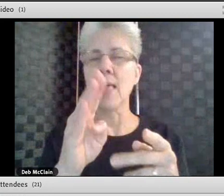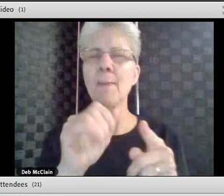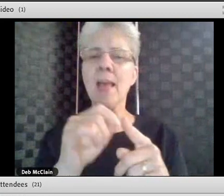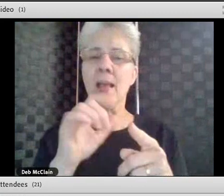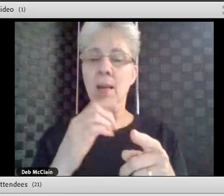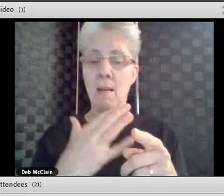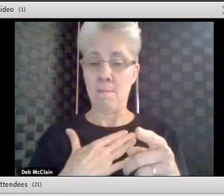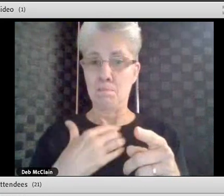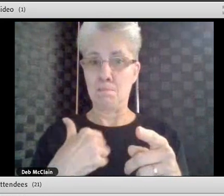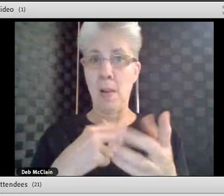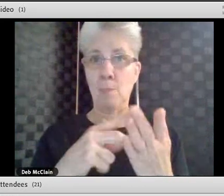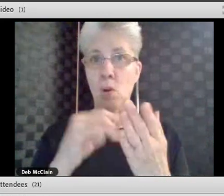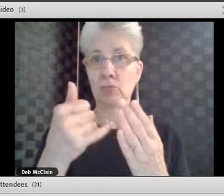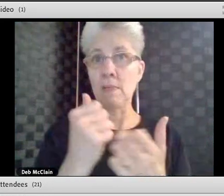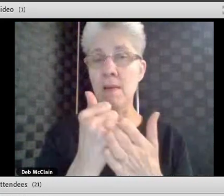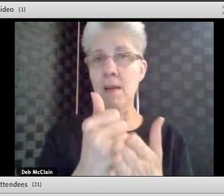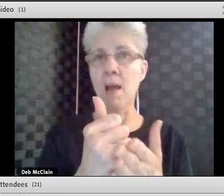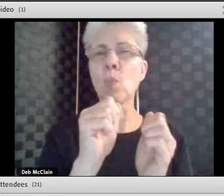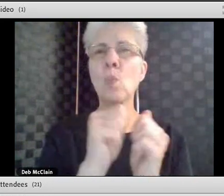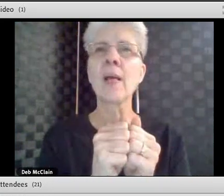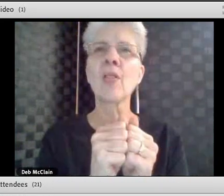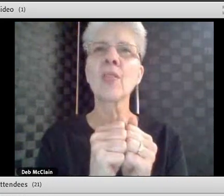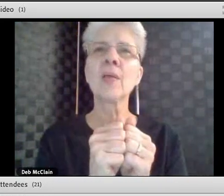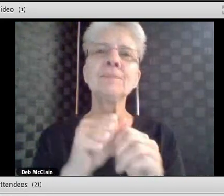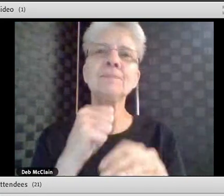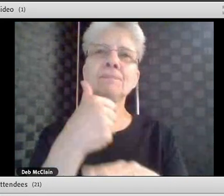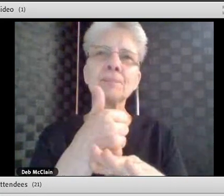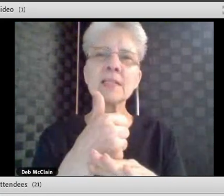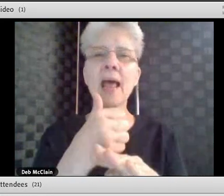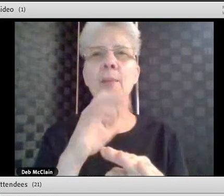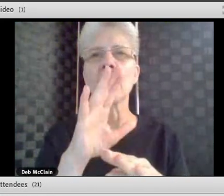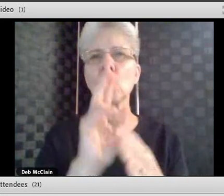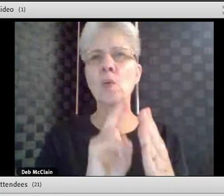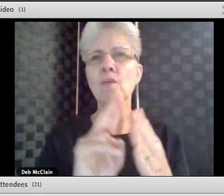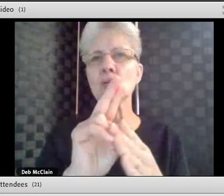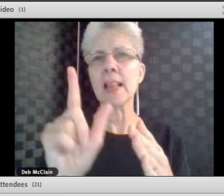I helped a team of people set up their university library's innovation lab,